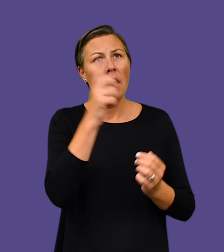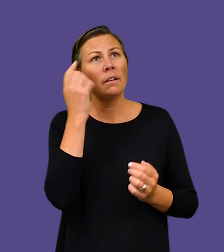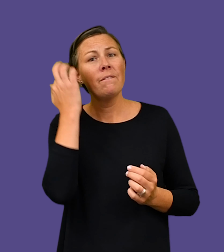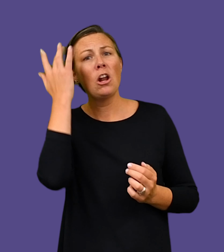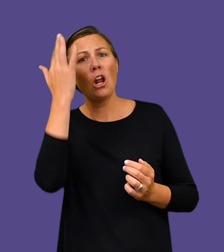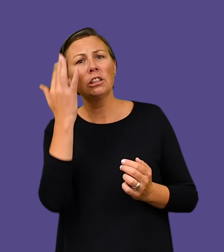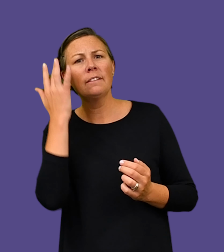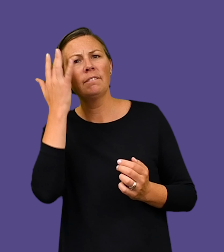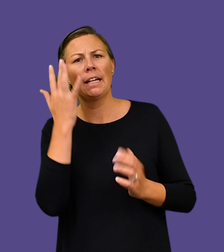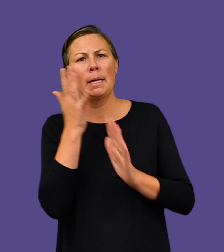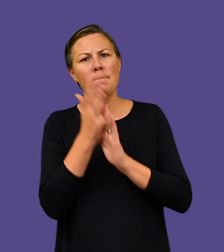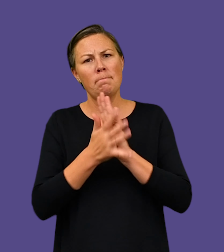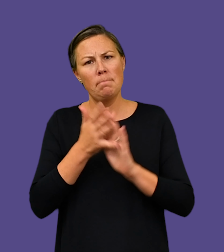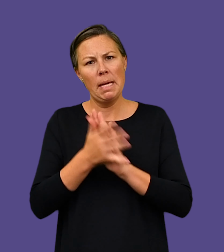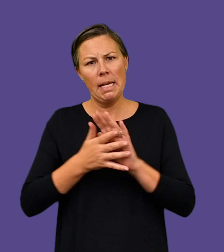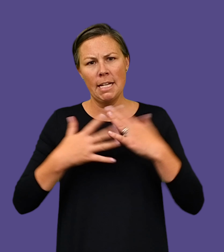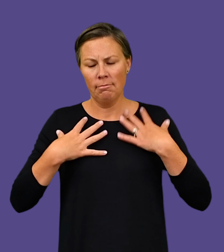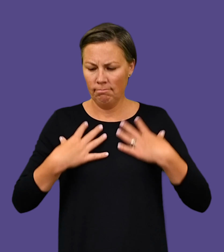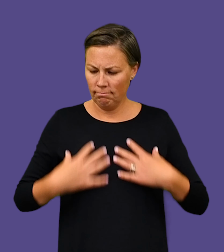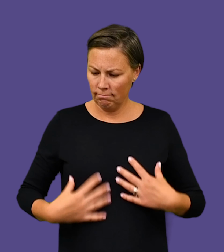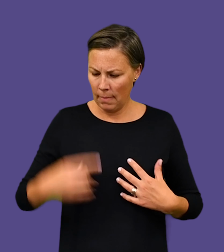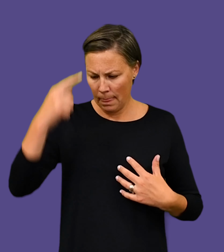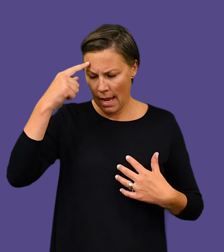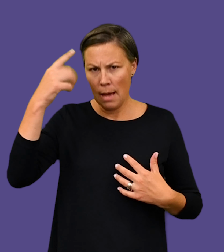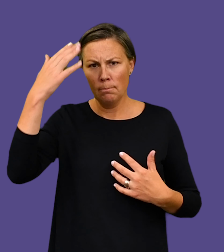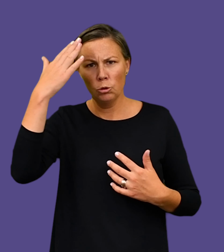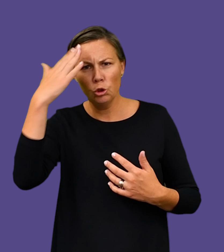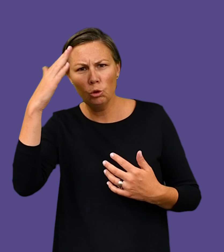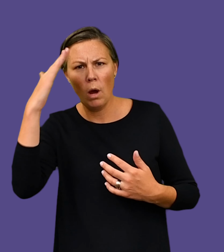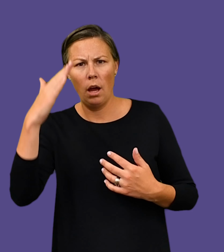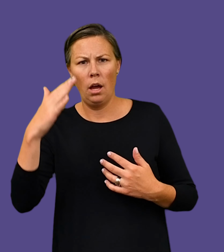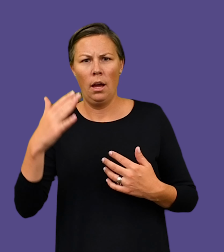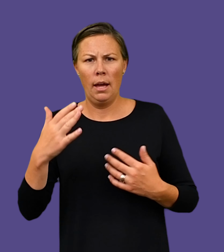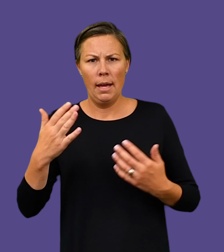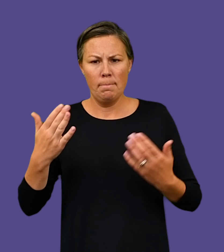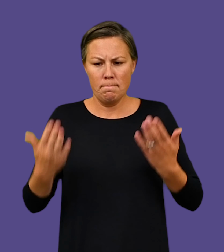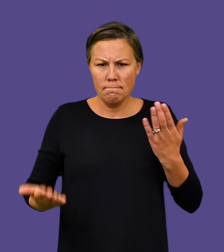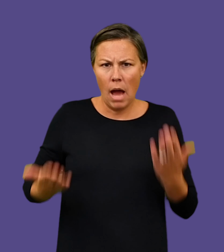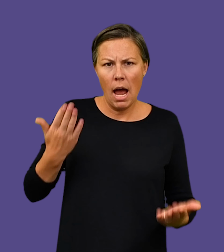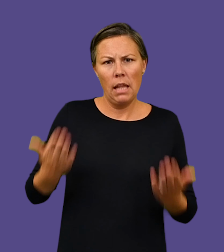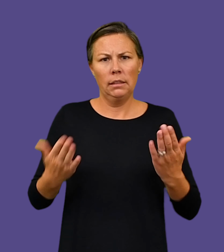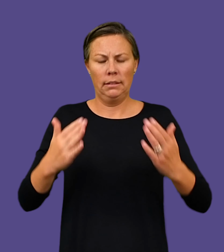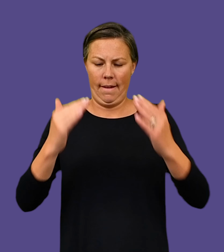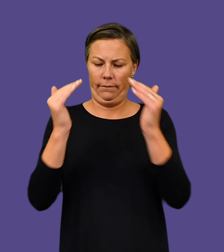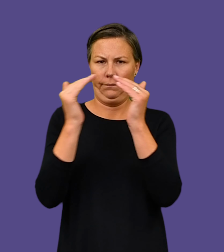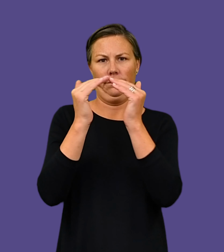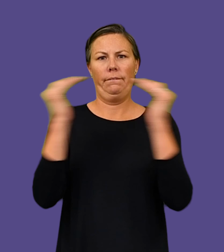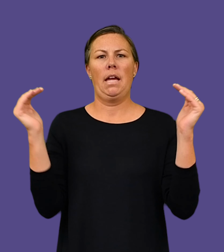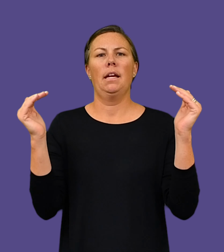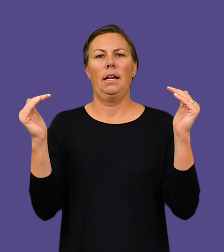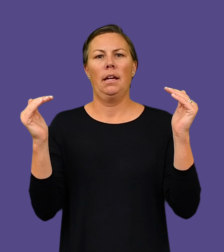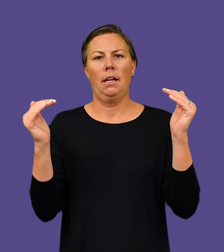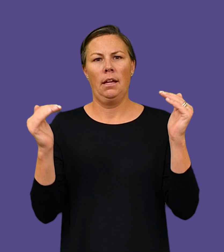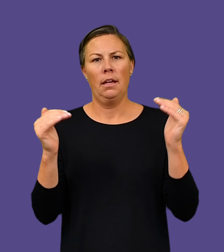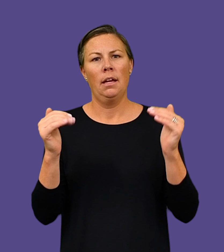As a philosophy, it’s the basis of being a mature, balanced human being.